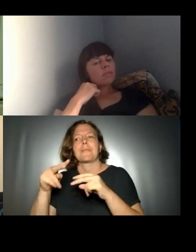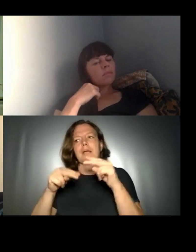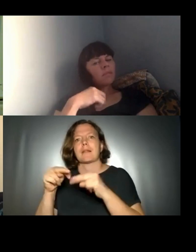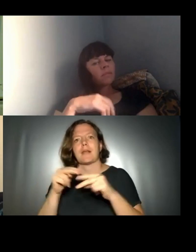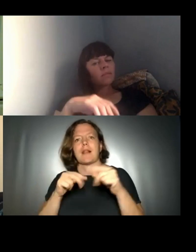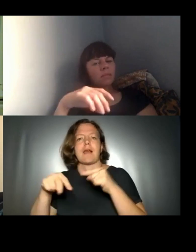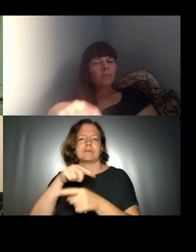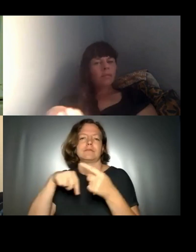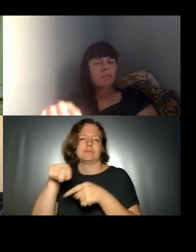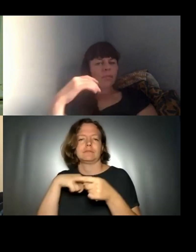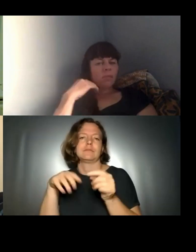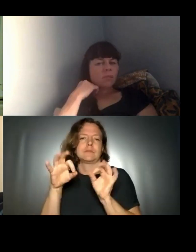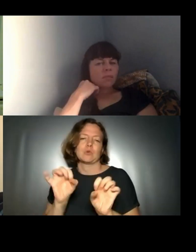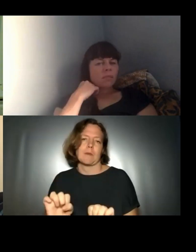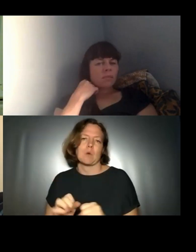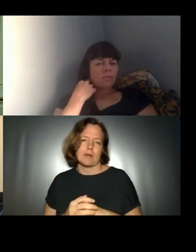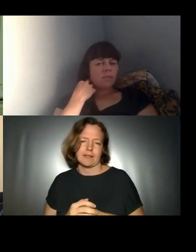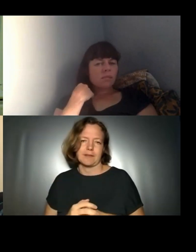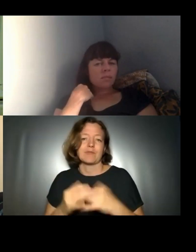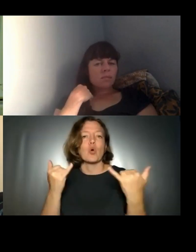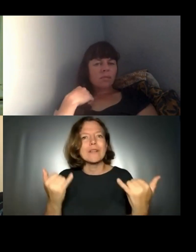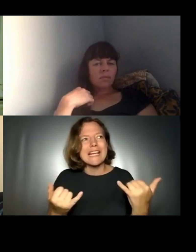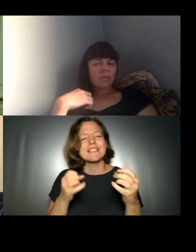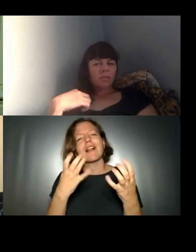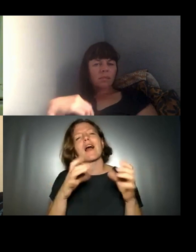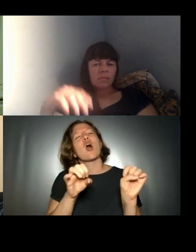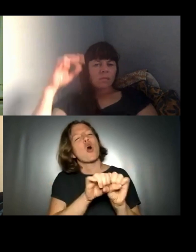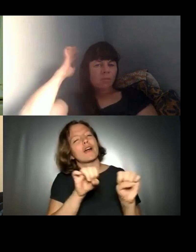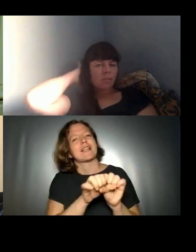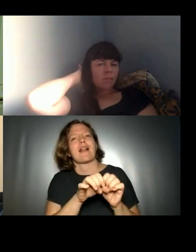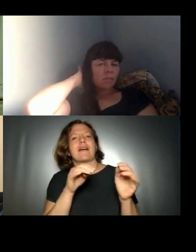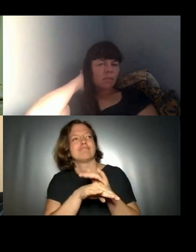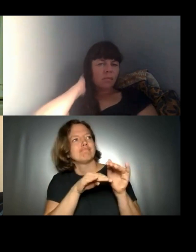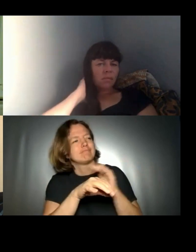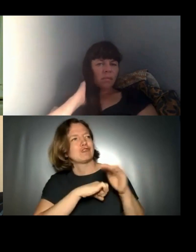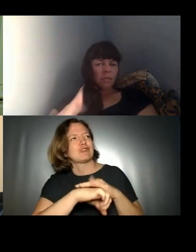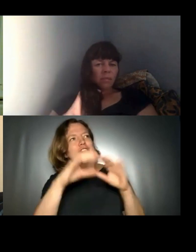And obviously now that online access is so much easier, that has become a lot easier to do.